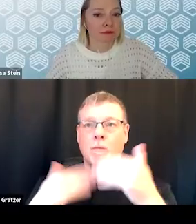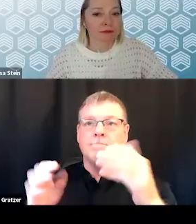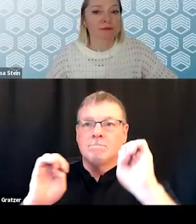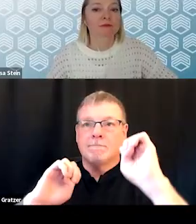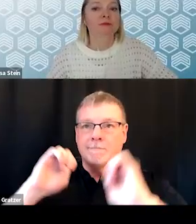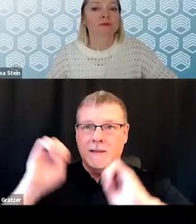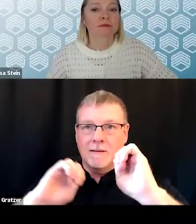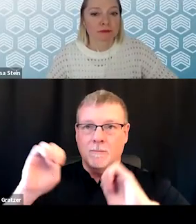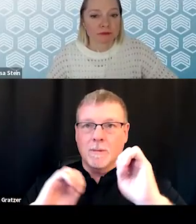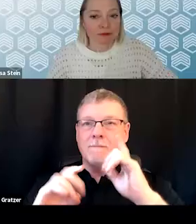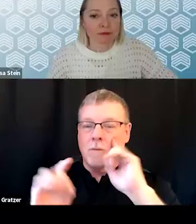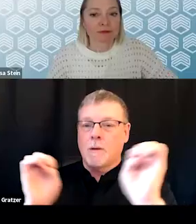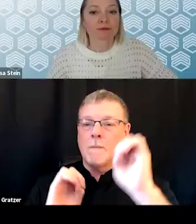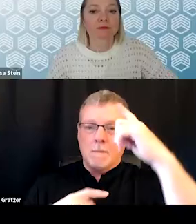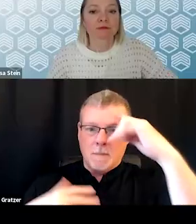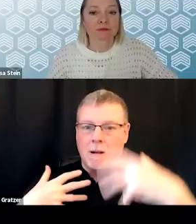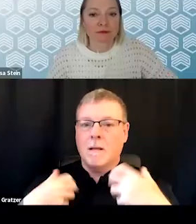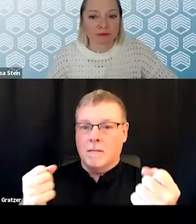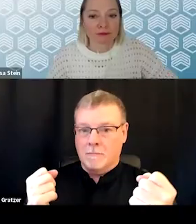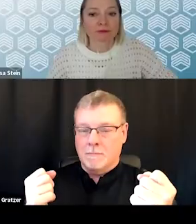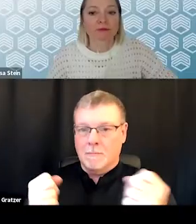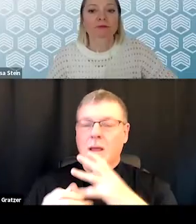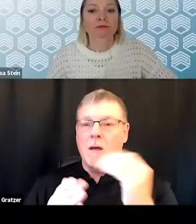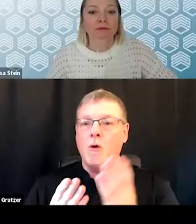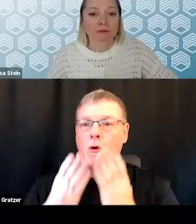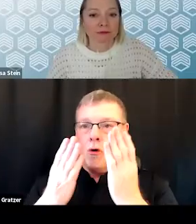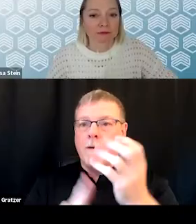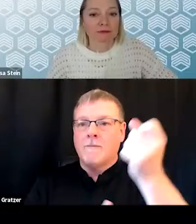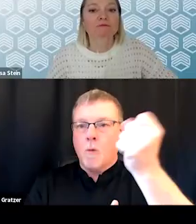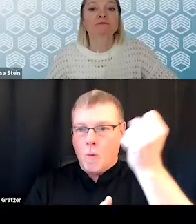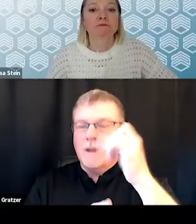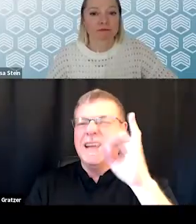for the emergency mental health holds and to author them if someone is meeting that criteria.